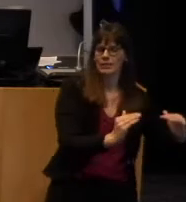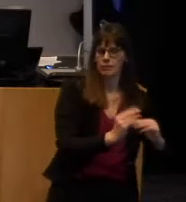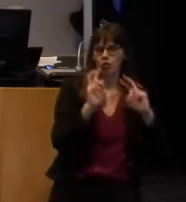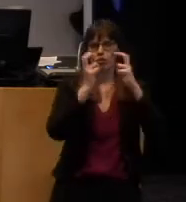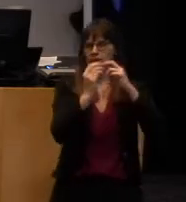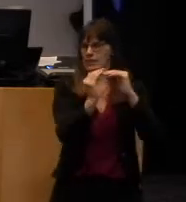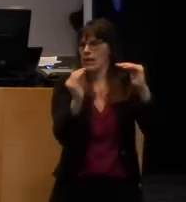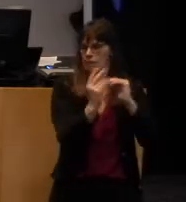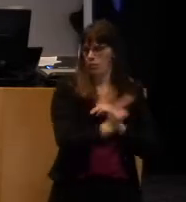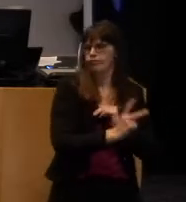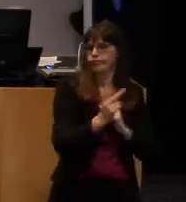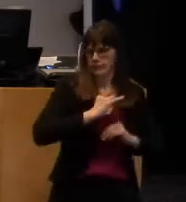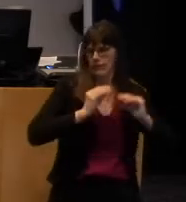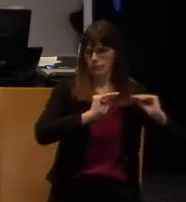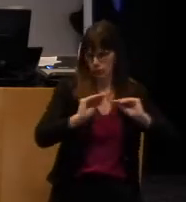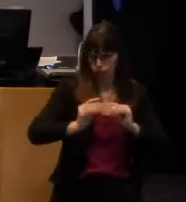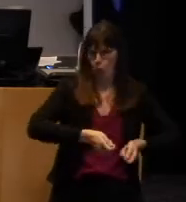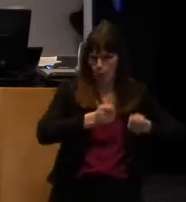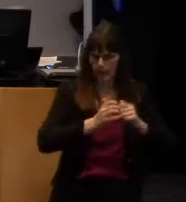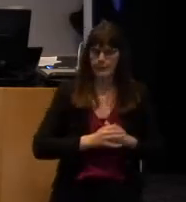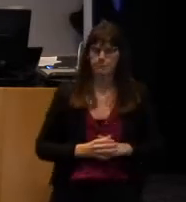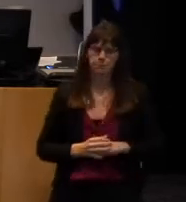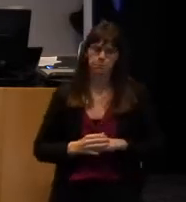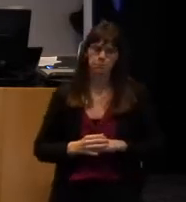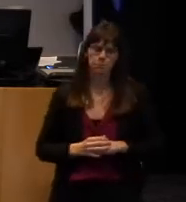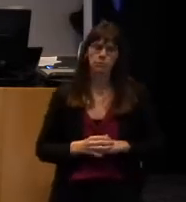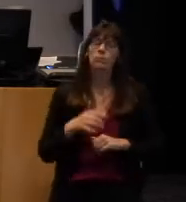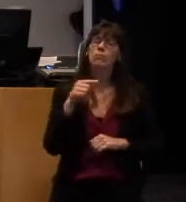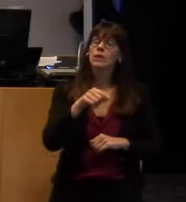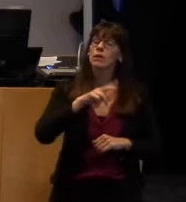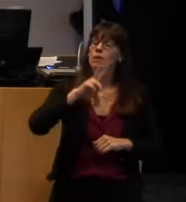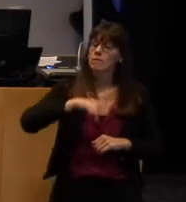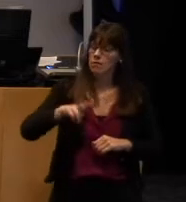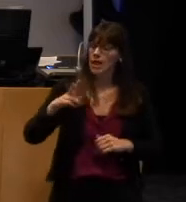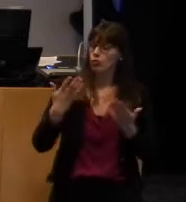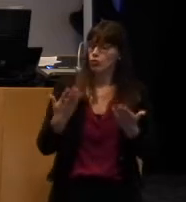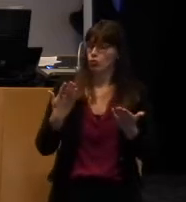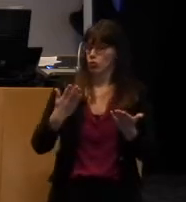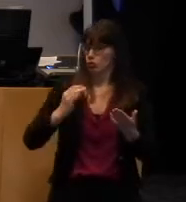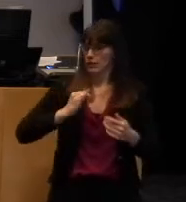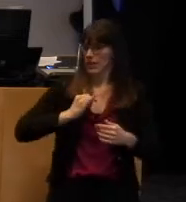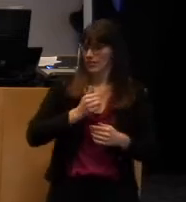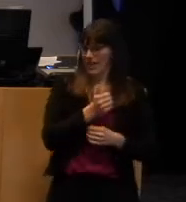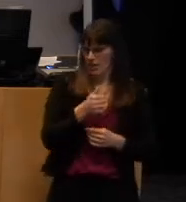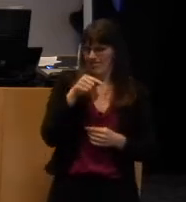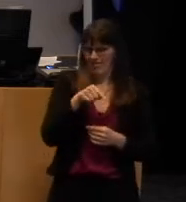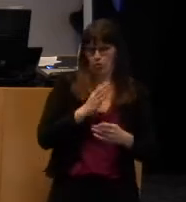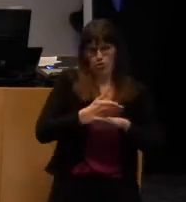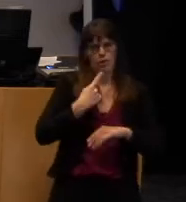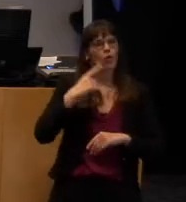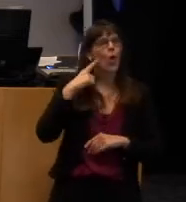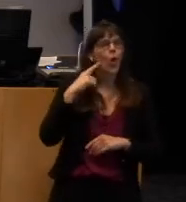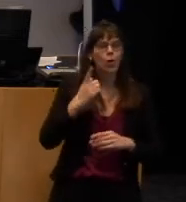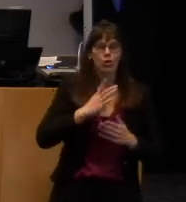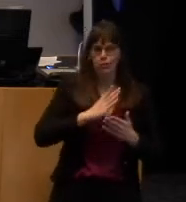And these interpreting programmes in Flanders at this moment are only accessible for people who are hearing, for hearing students.